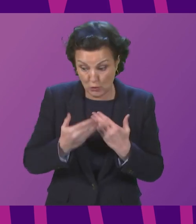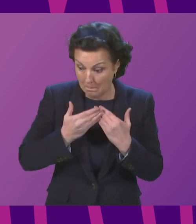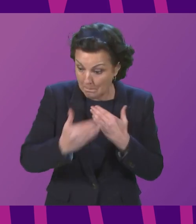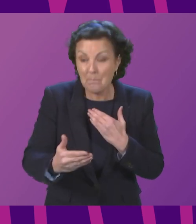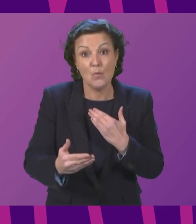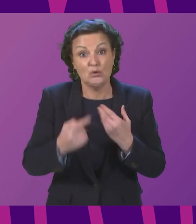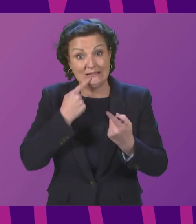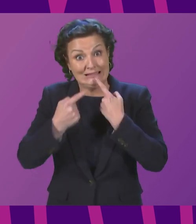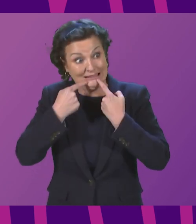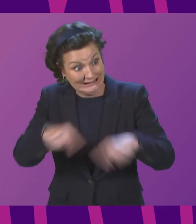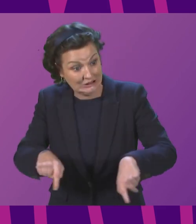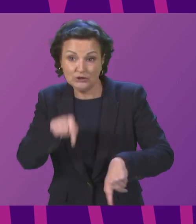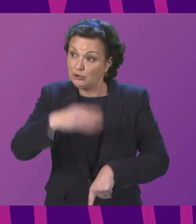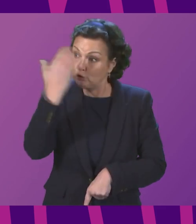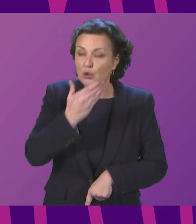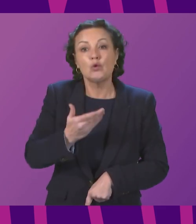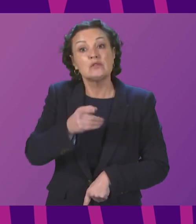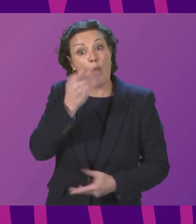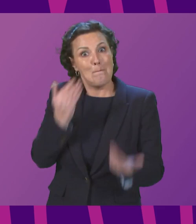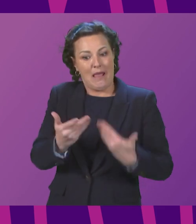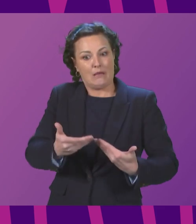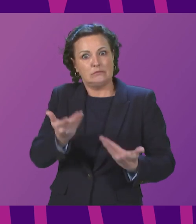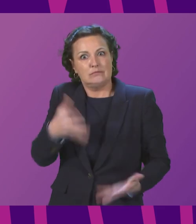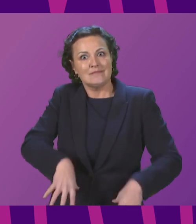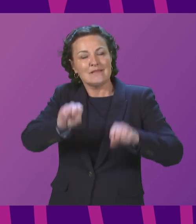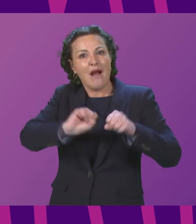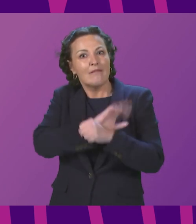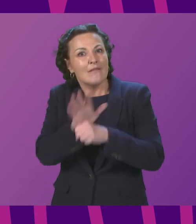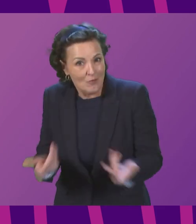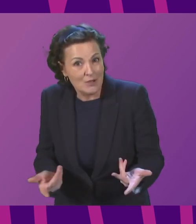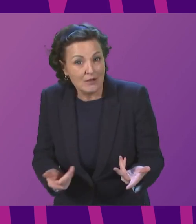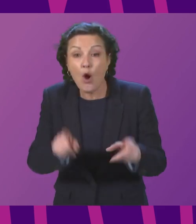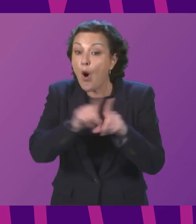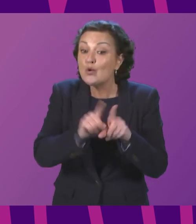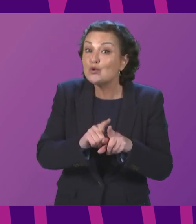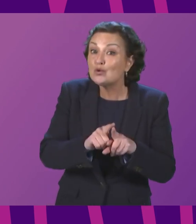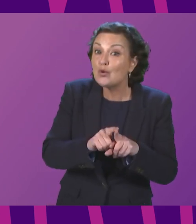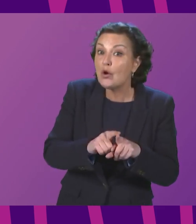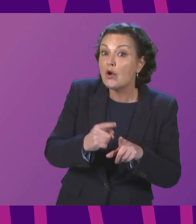before the start of the pandemic. The ratio of pupils to teachers is now at its lowest